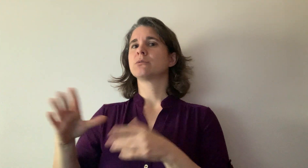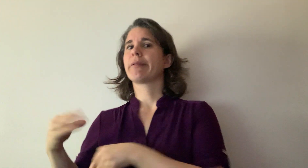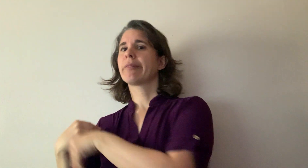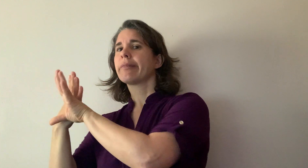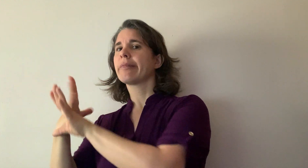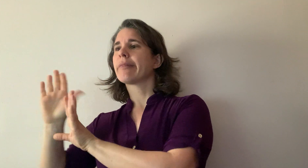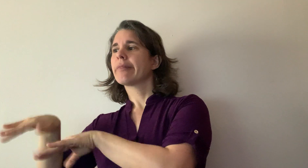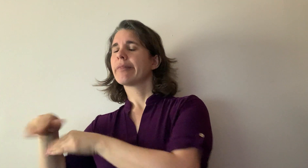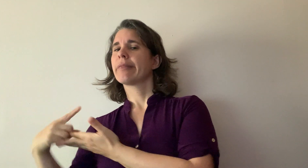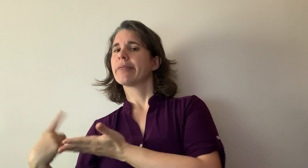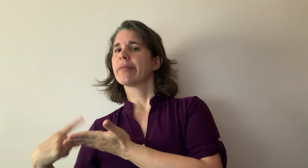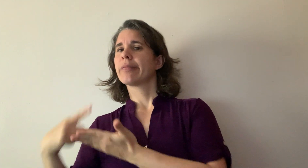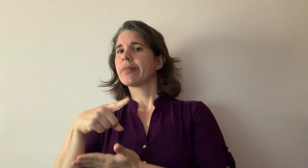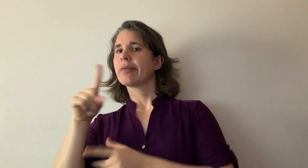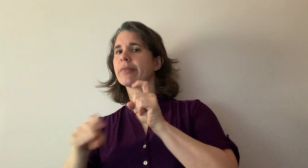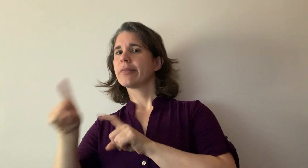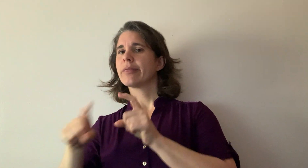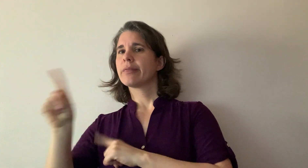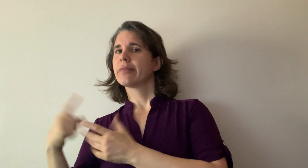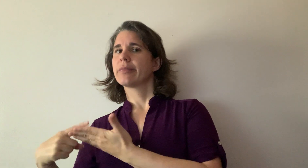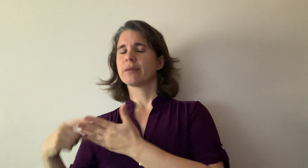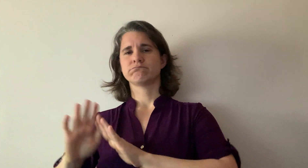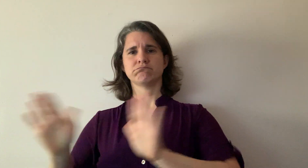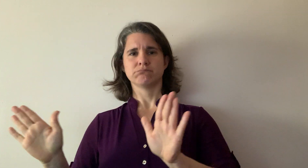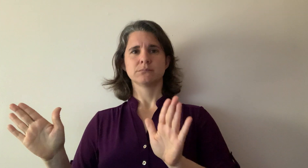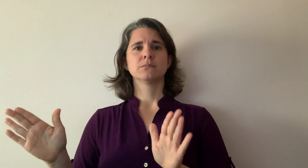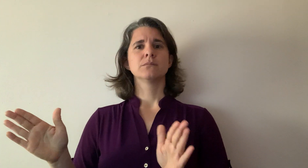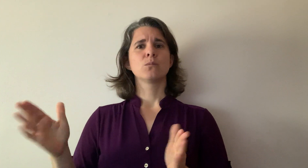to take a test together at the same time.